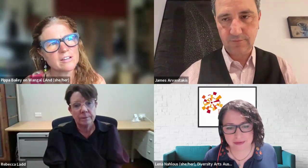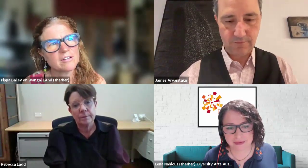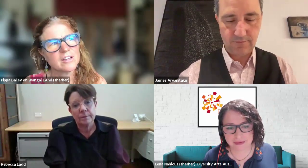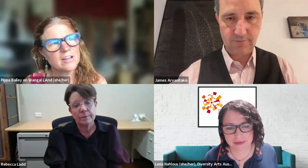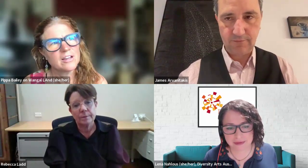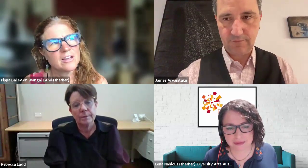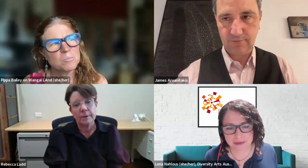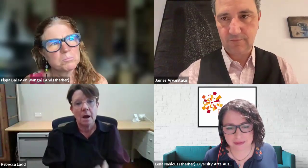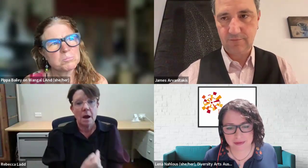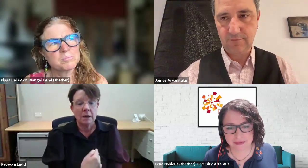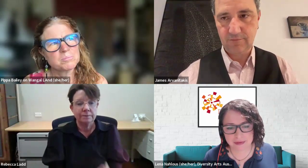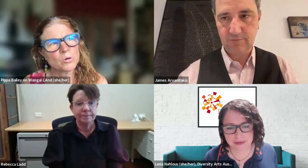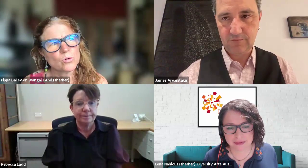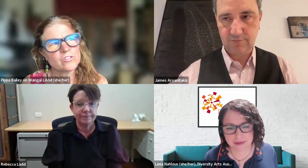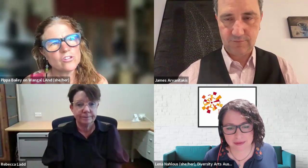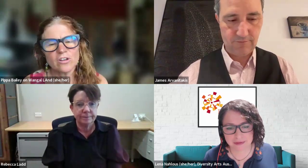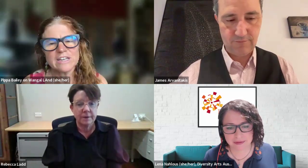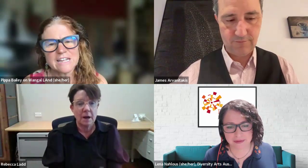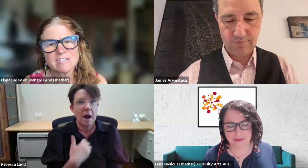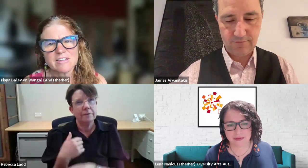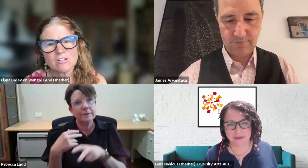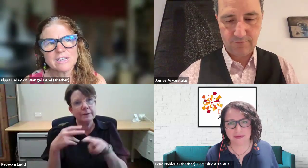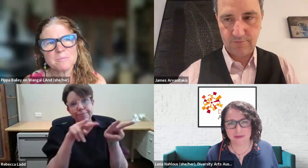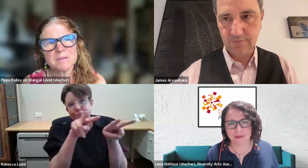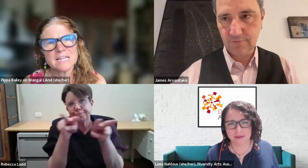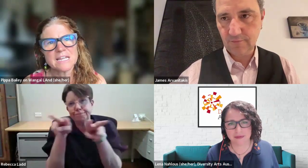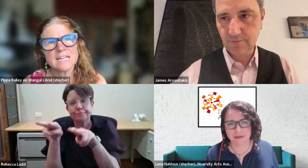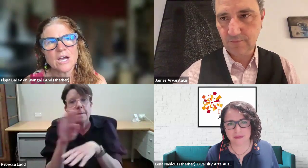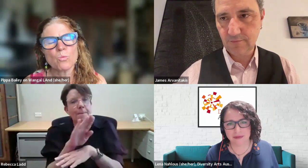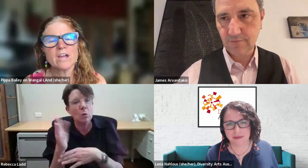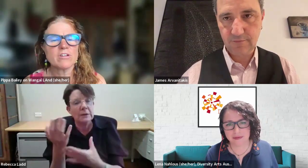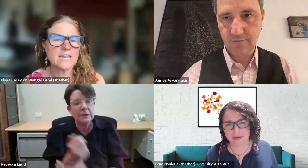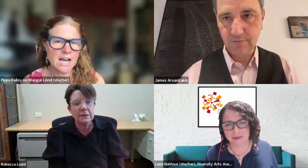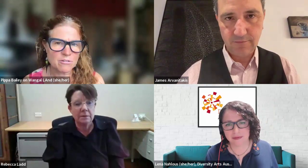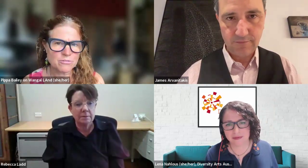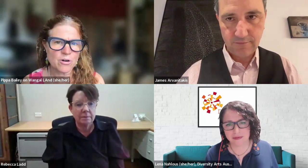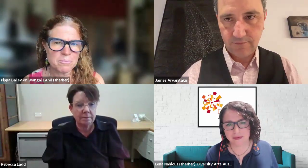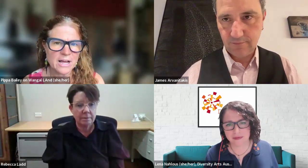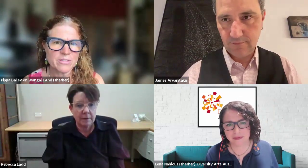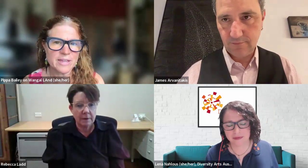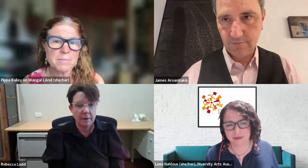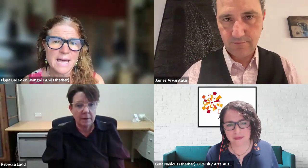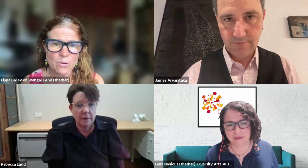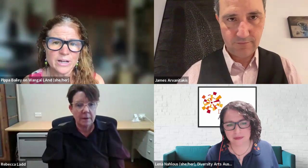I guess for me, that is why I talk a lot about hierarchical systems